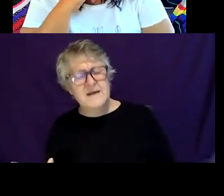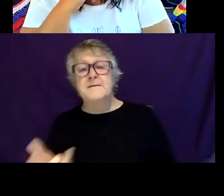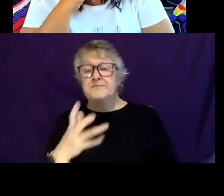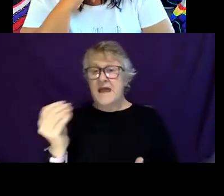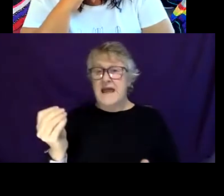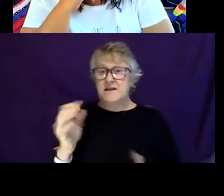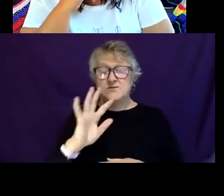Right?